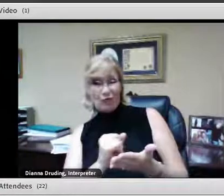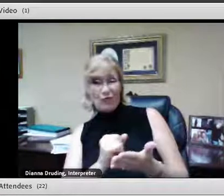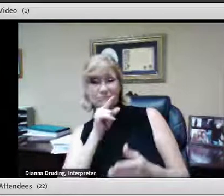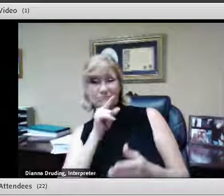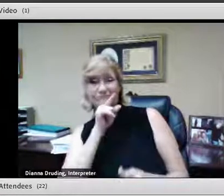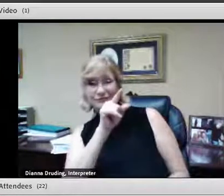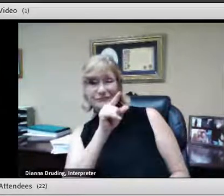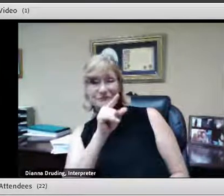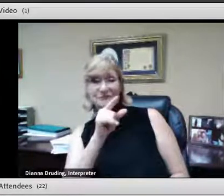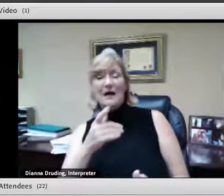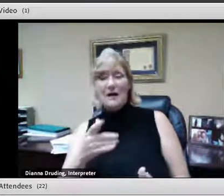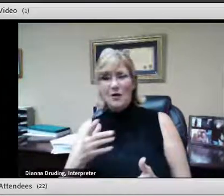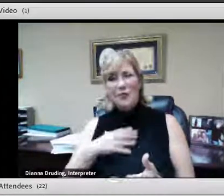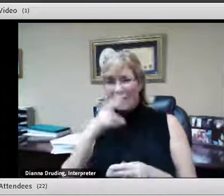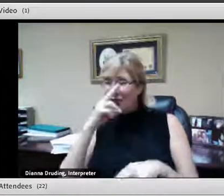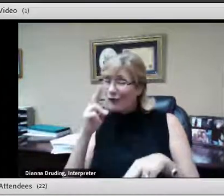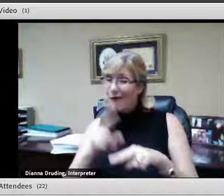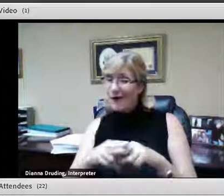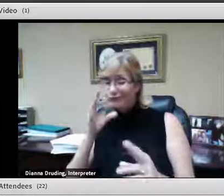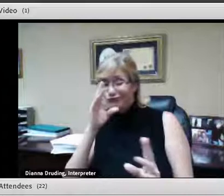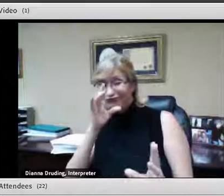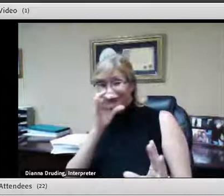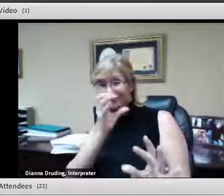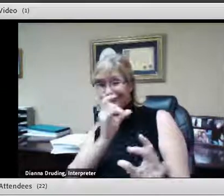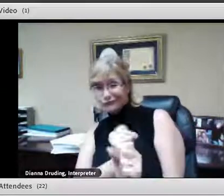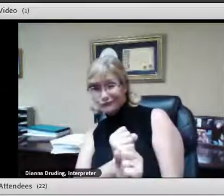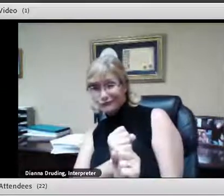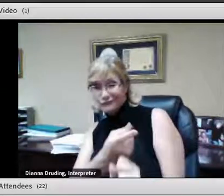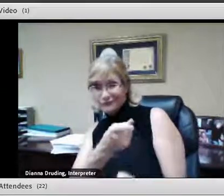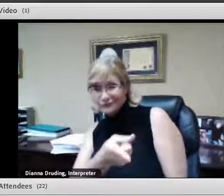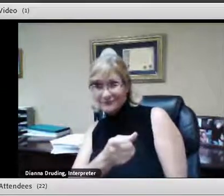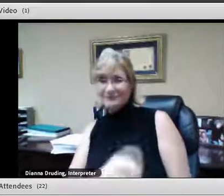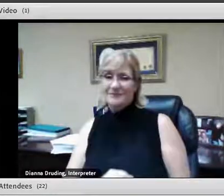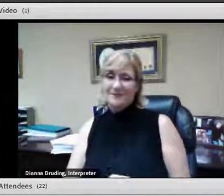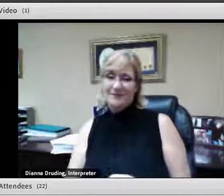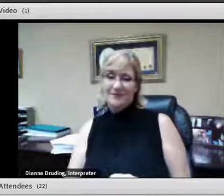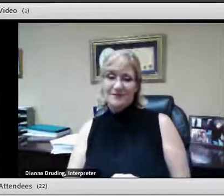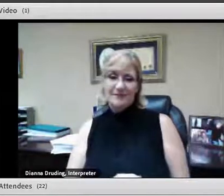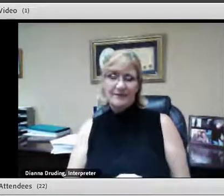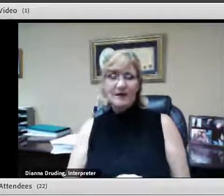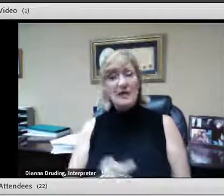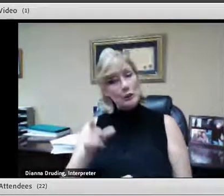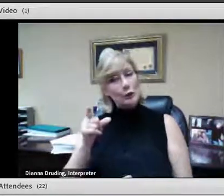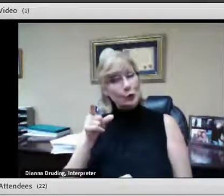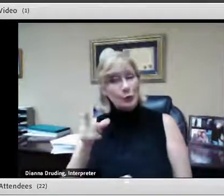and keeping things kind of fun and engaging. So, you're going to,